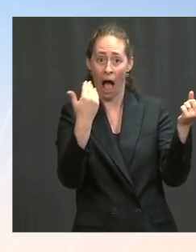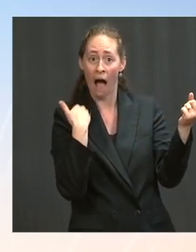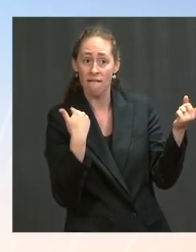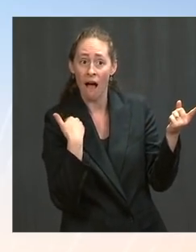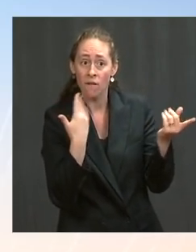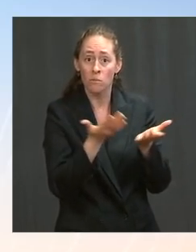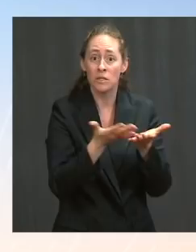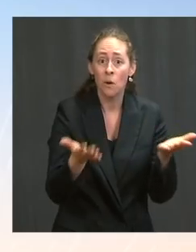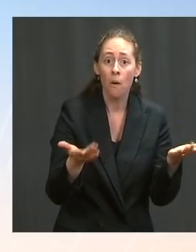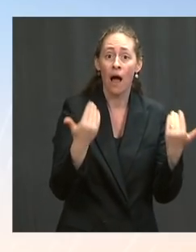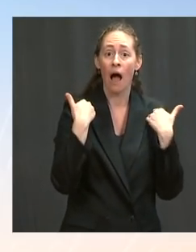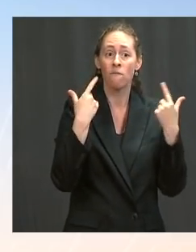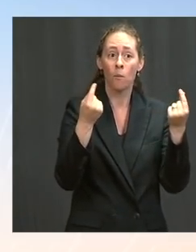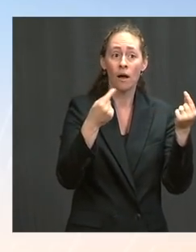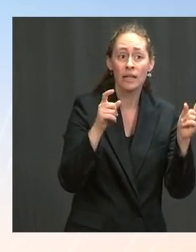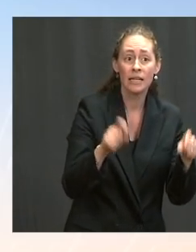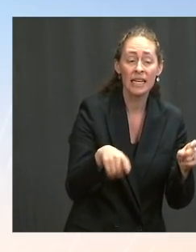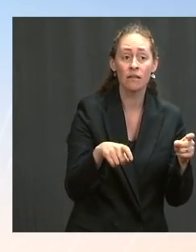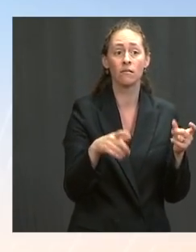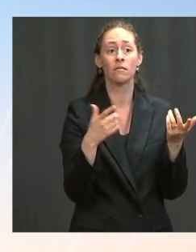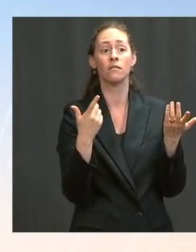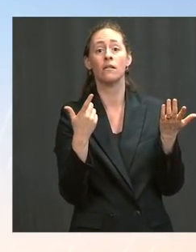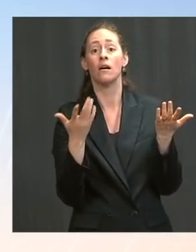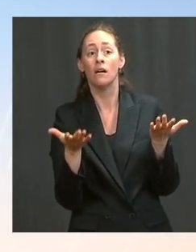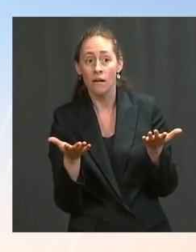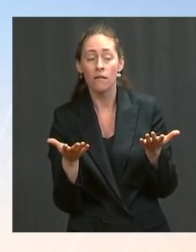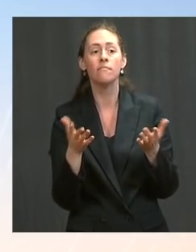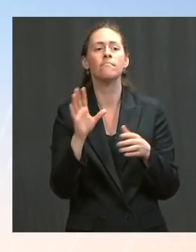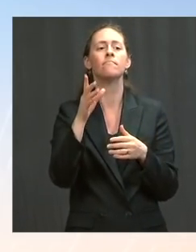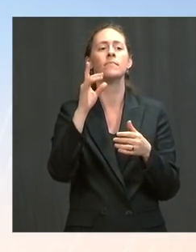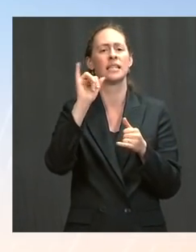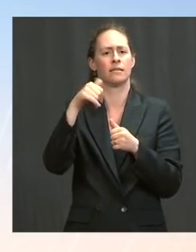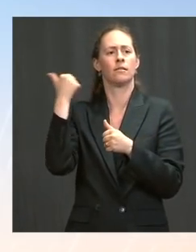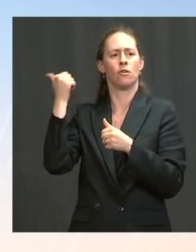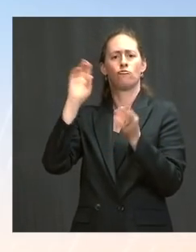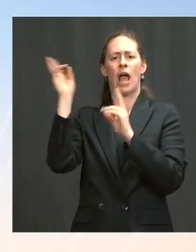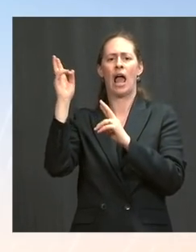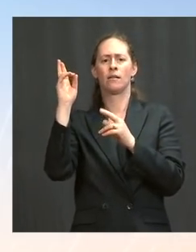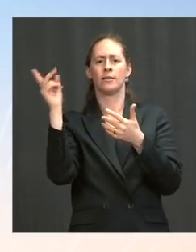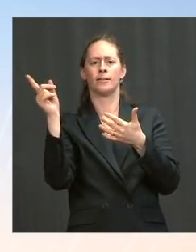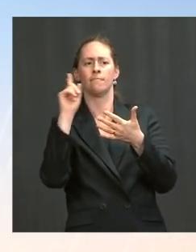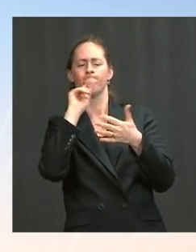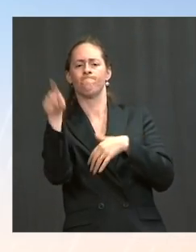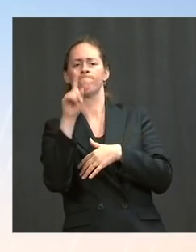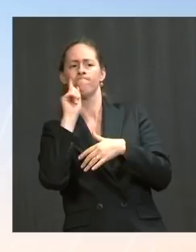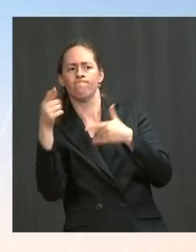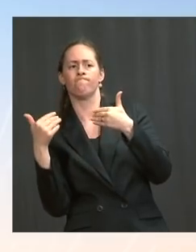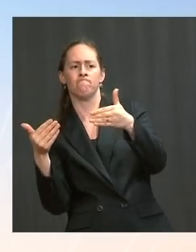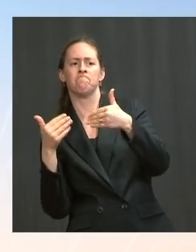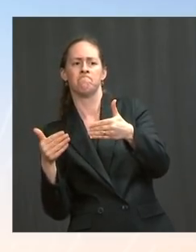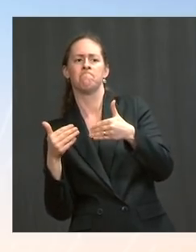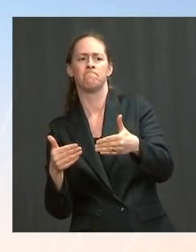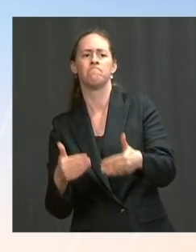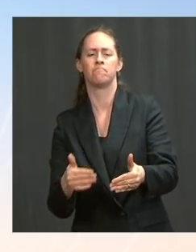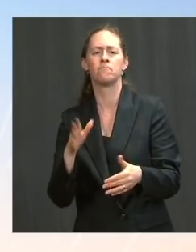in the ongoing search-and-rescue operations and efforts. We will remain in close contact with officials on the ground.